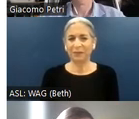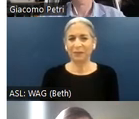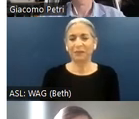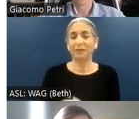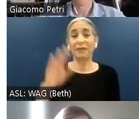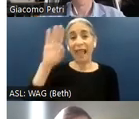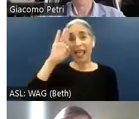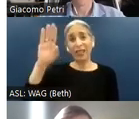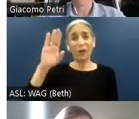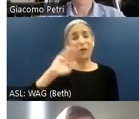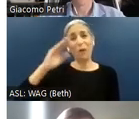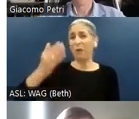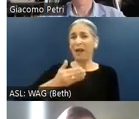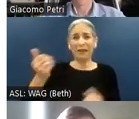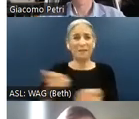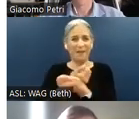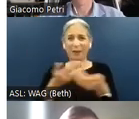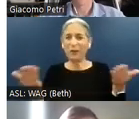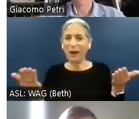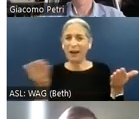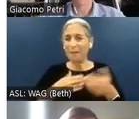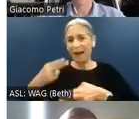Hello, and welcome, everyone. My name is Malcolm Meistrell, and